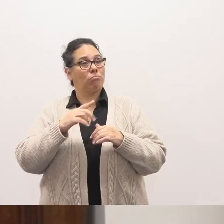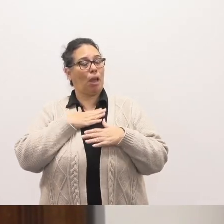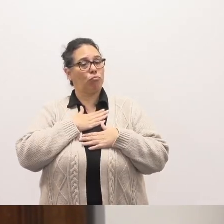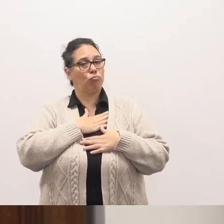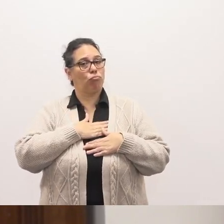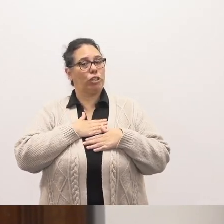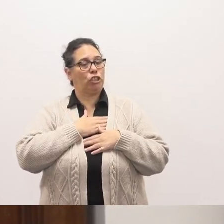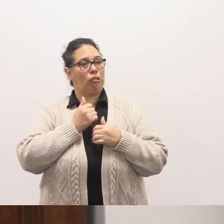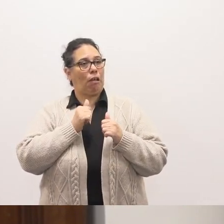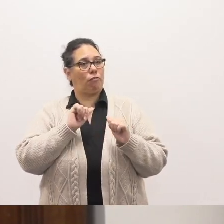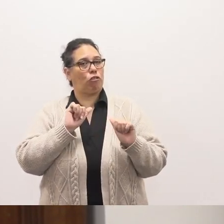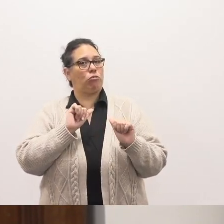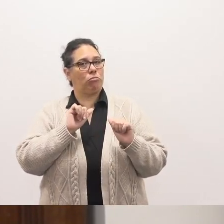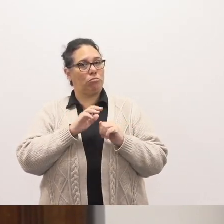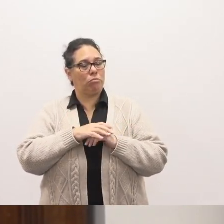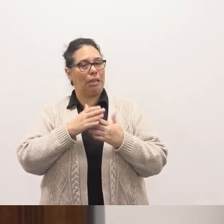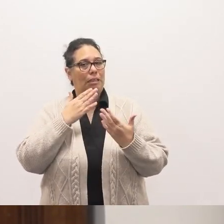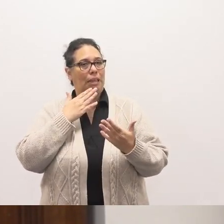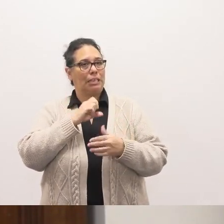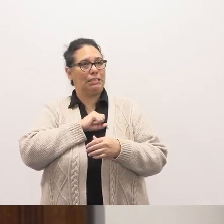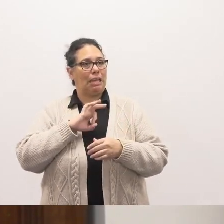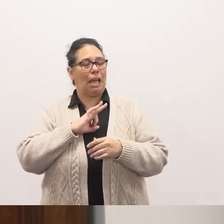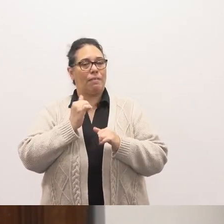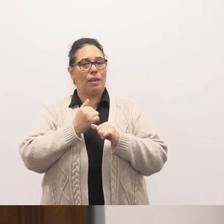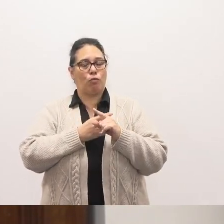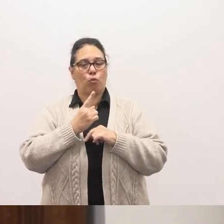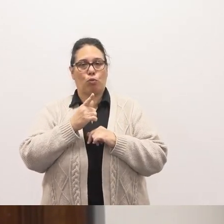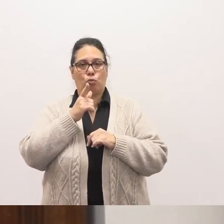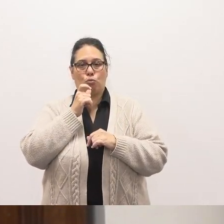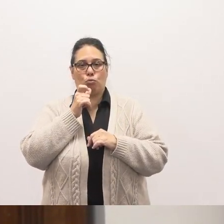I wanna thank staff, everybody who makes sure